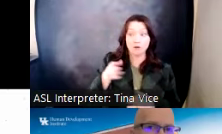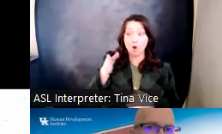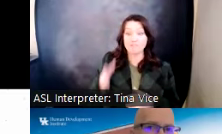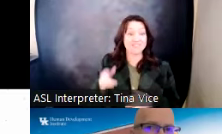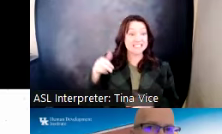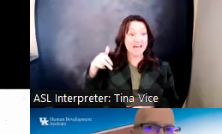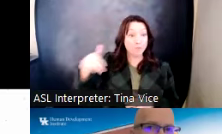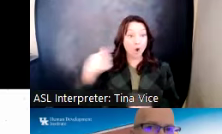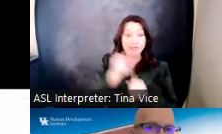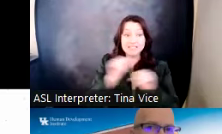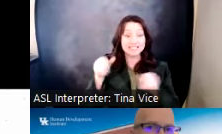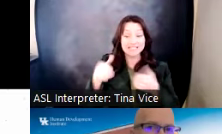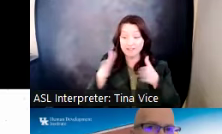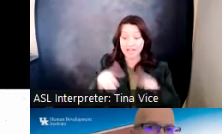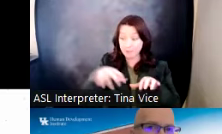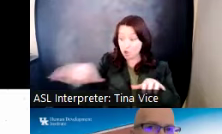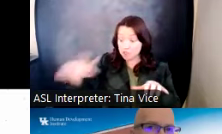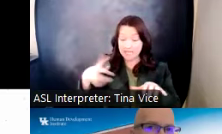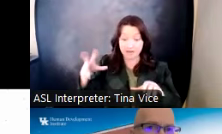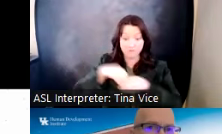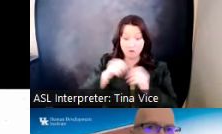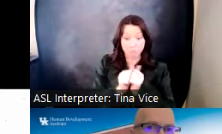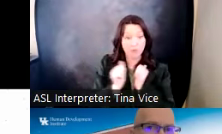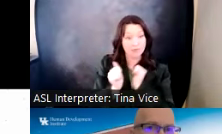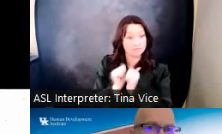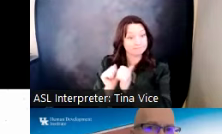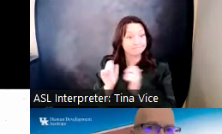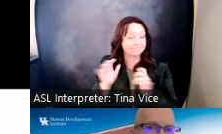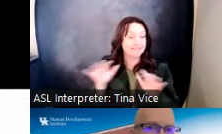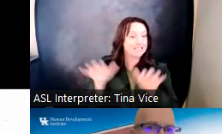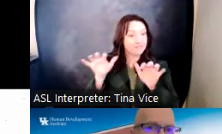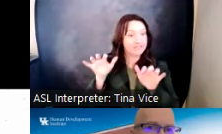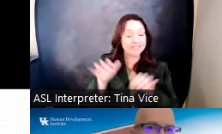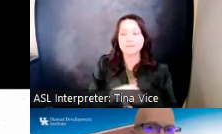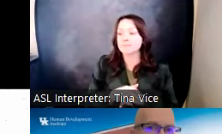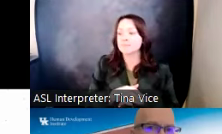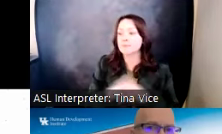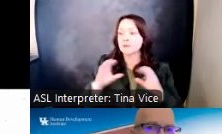where we can engage in activity. Um, and then at the organizational level, they